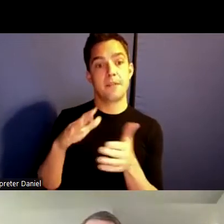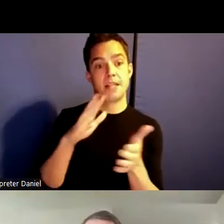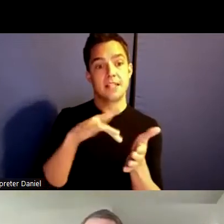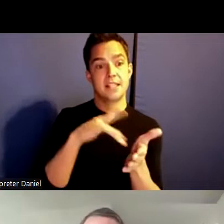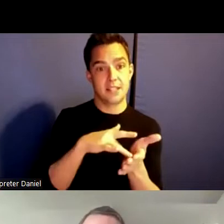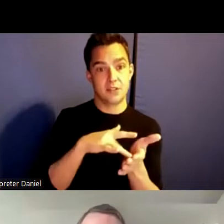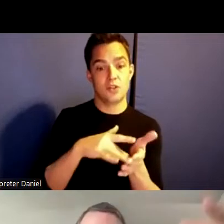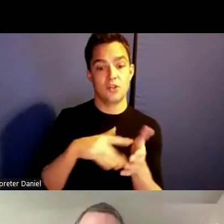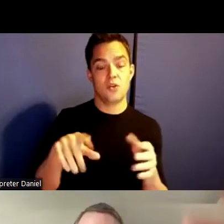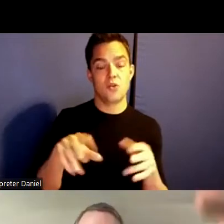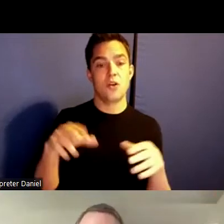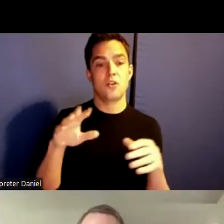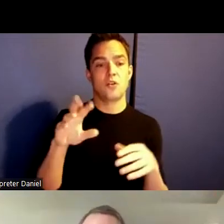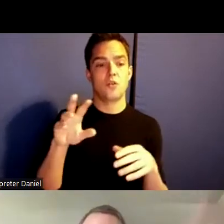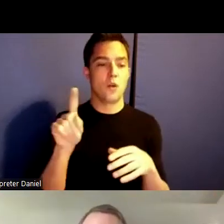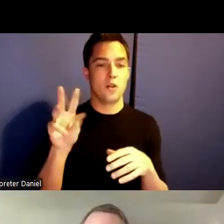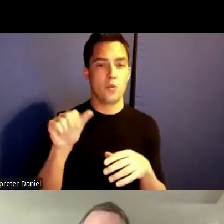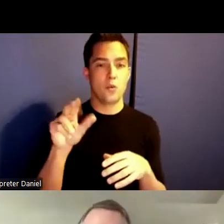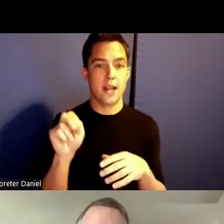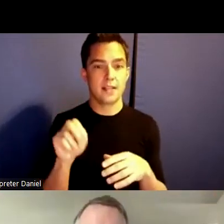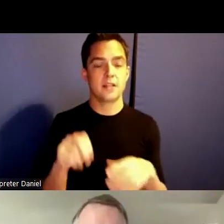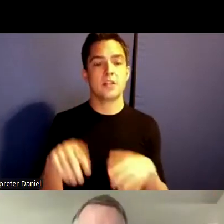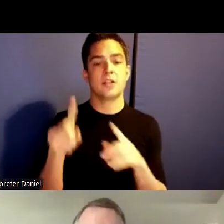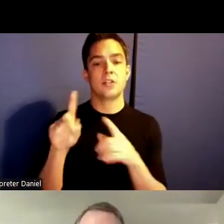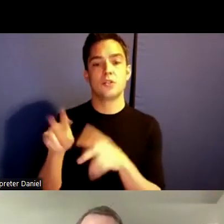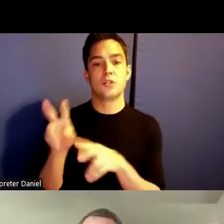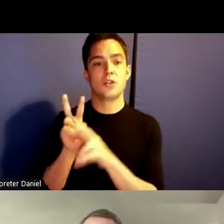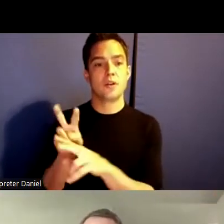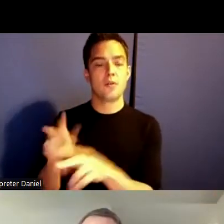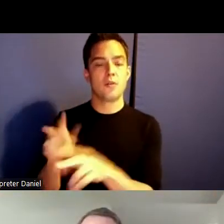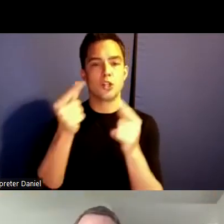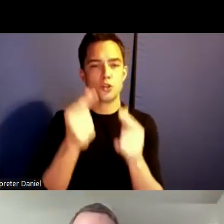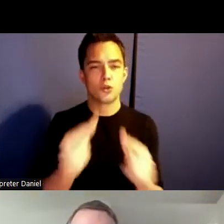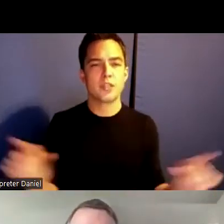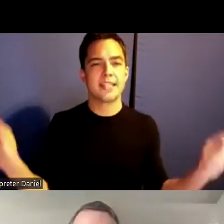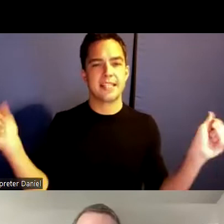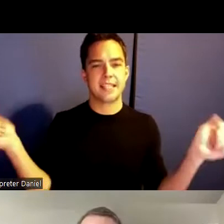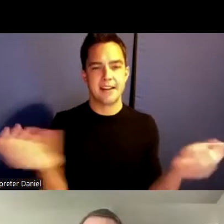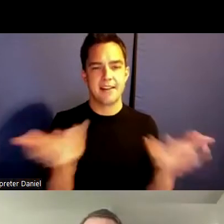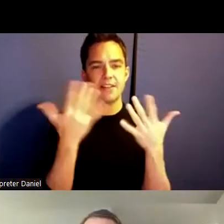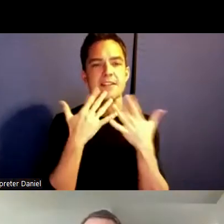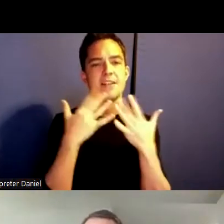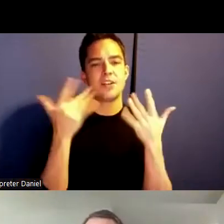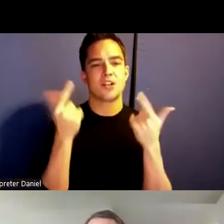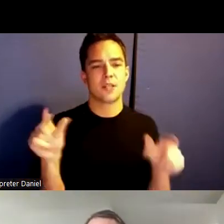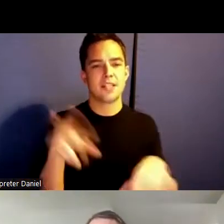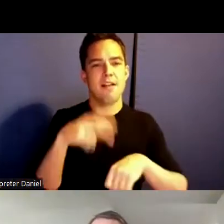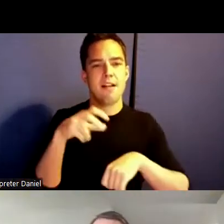where the Wake was to the service and to the graveyard was green. So you know, that they get in the way of personalizing